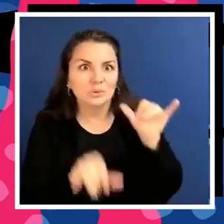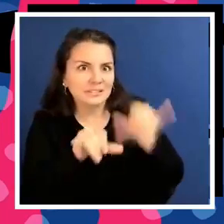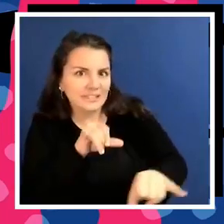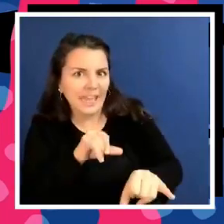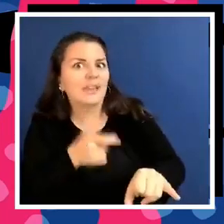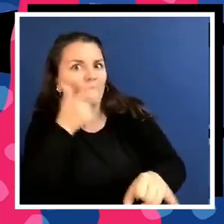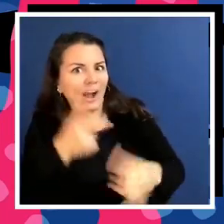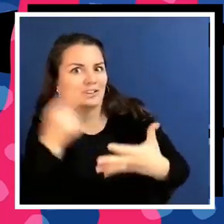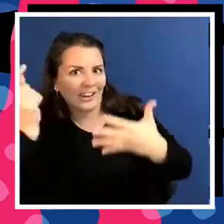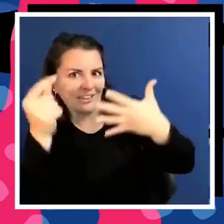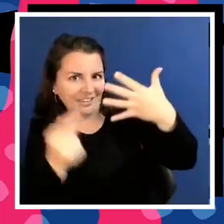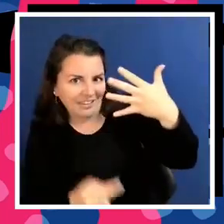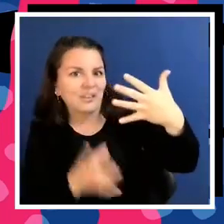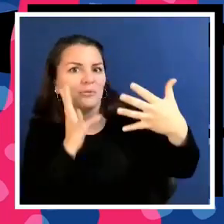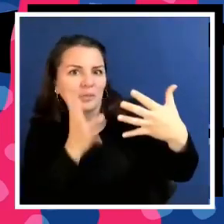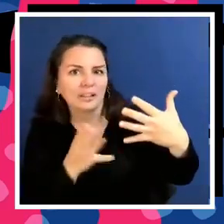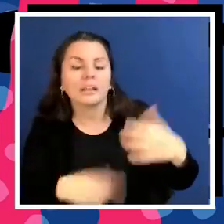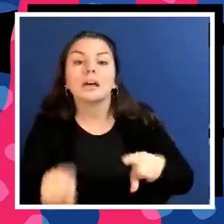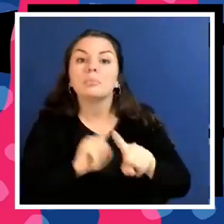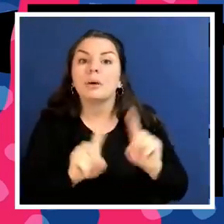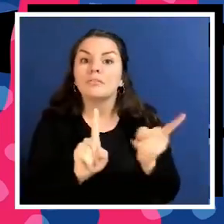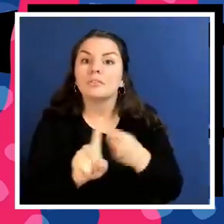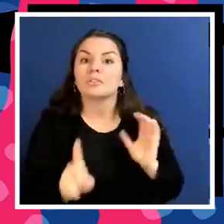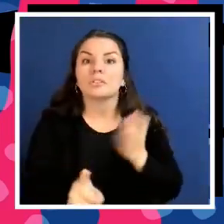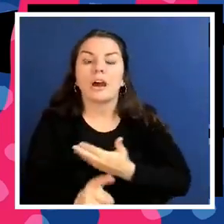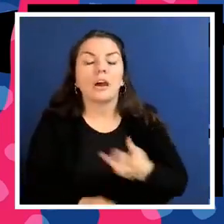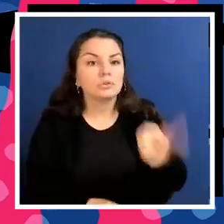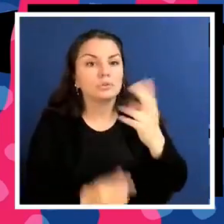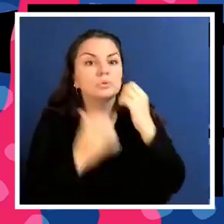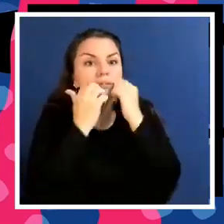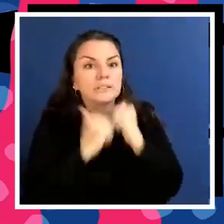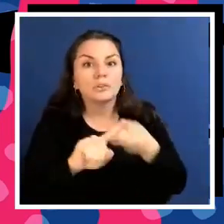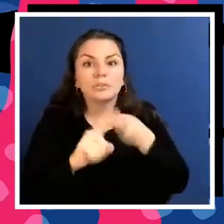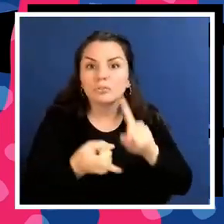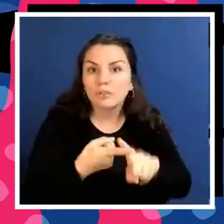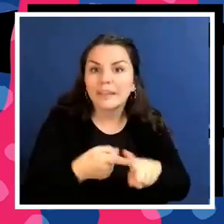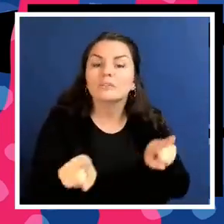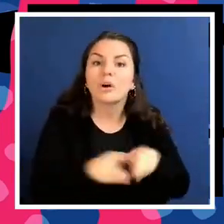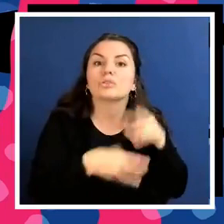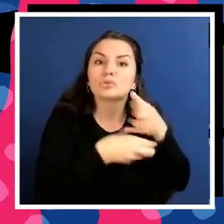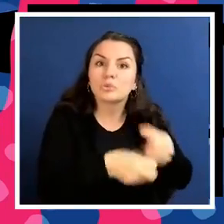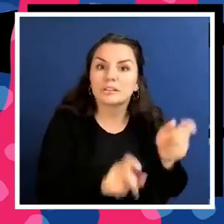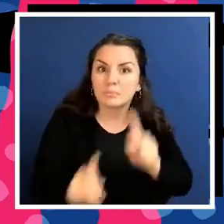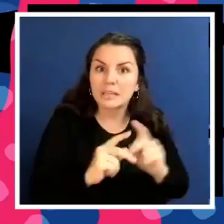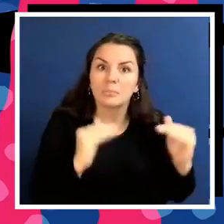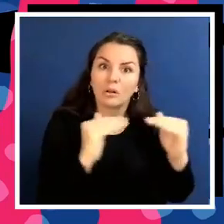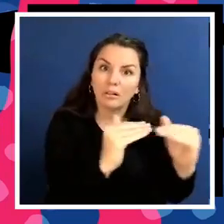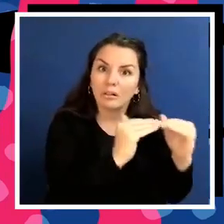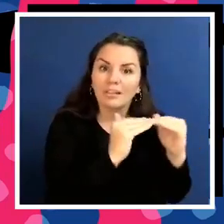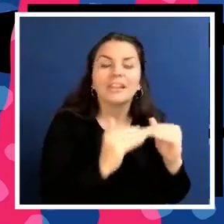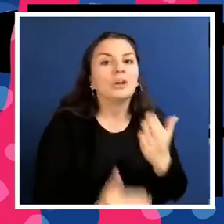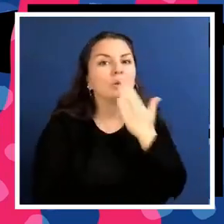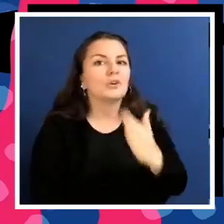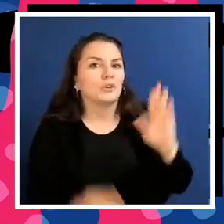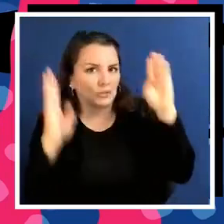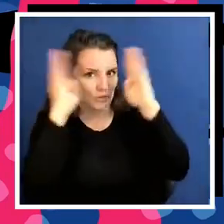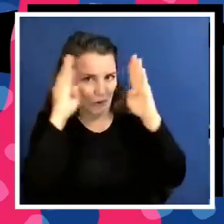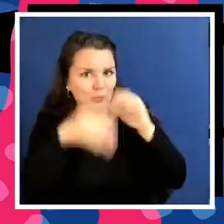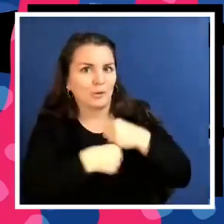REVEREND RAFFAELLA WARNOCK AND VICE PRESIDENT KAMALA HARRIS.